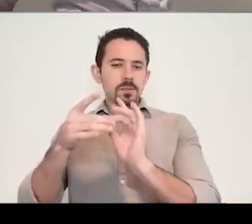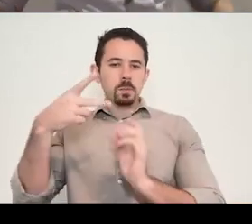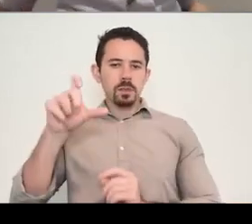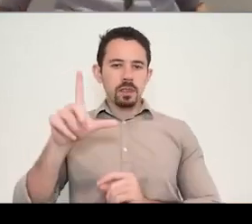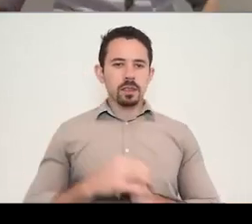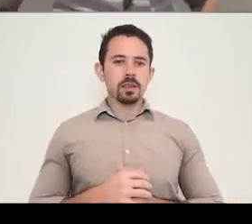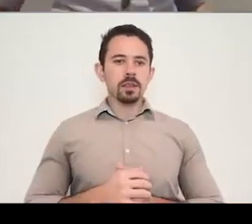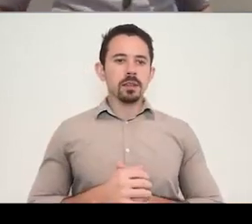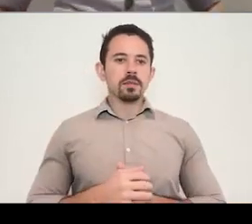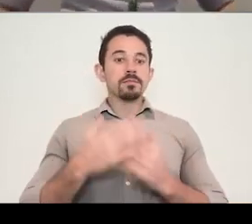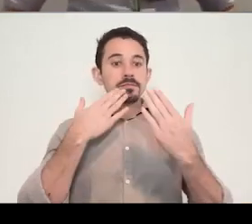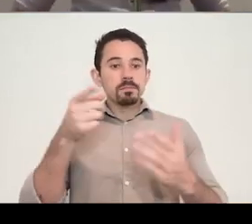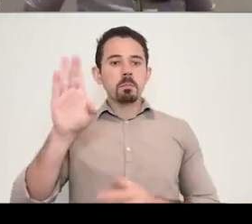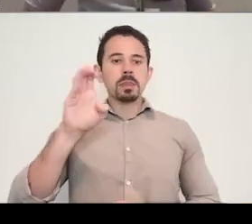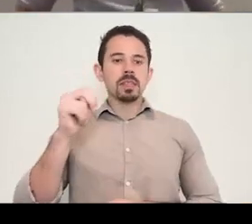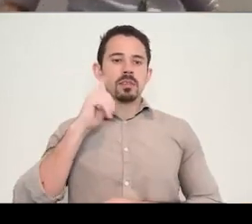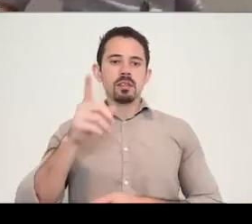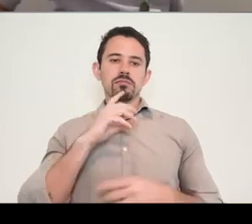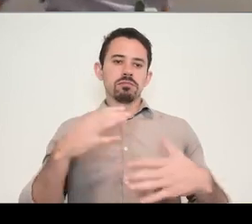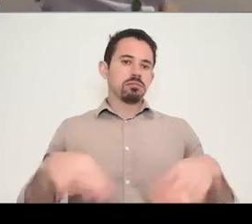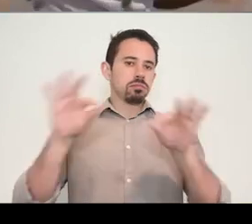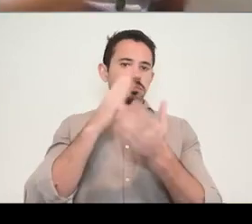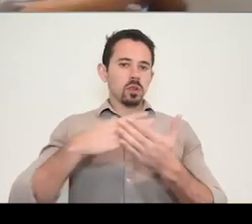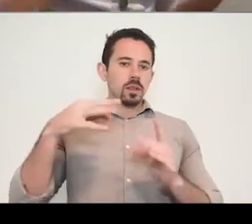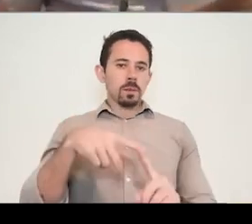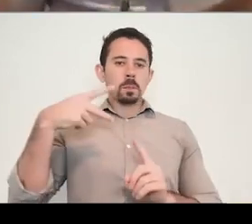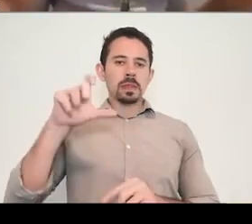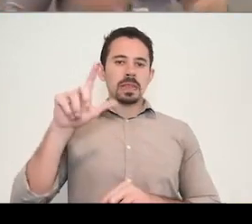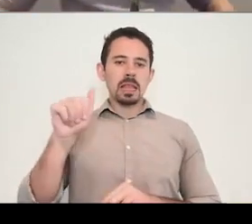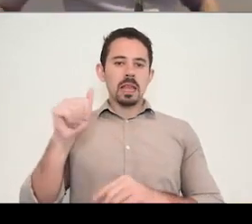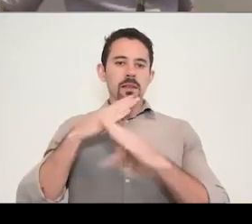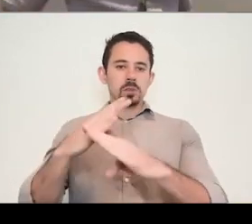who was so integral of the PelA inhibitor project - the story would not have been as exciting